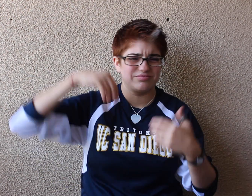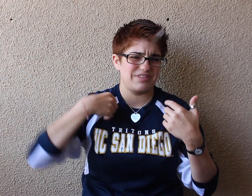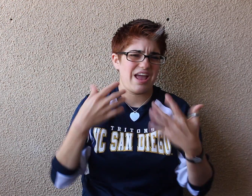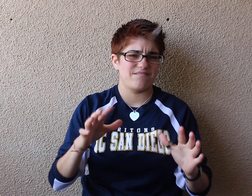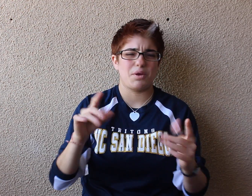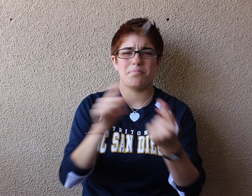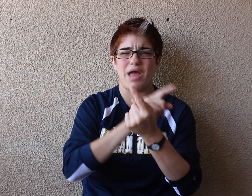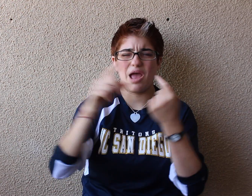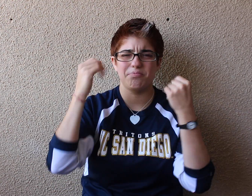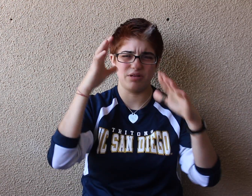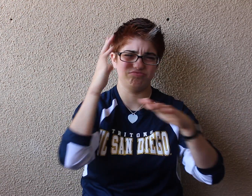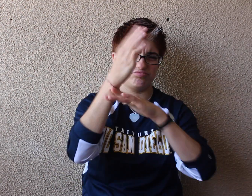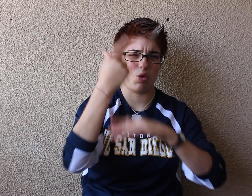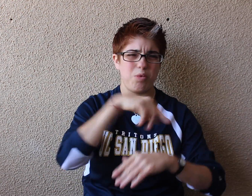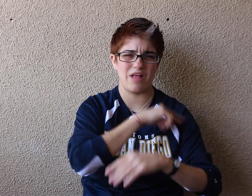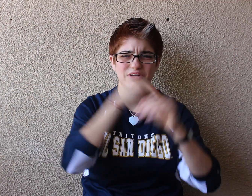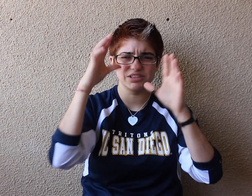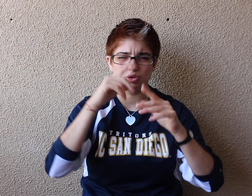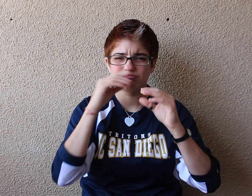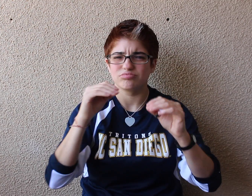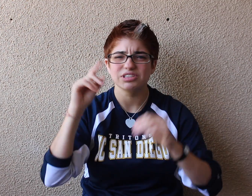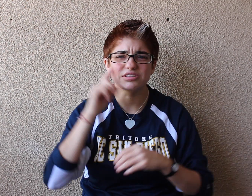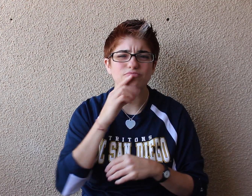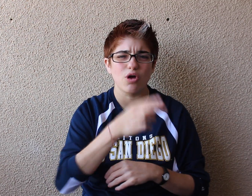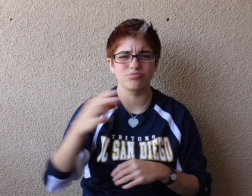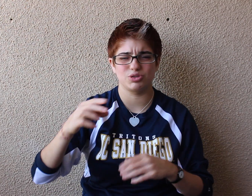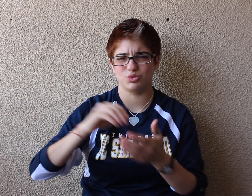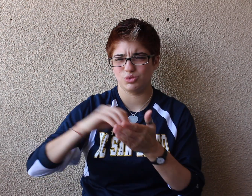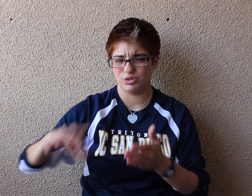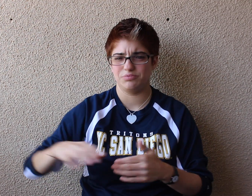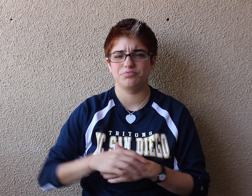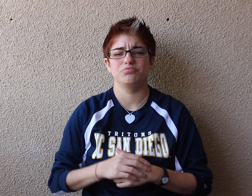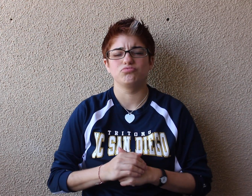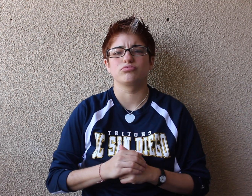I have met plenty of highly-qualified teachers that graduated from other universities.